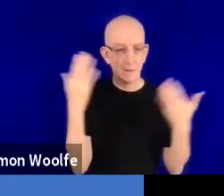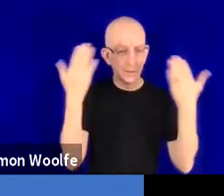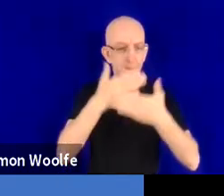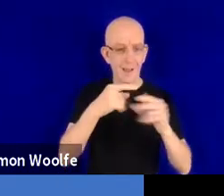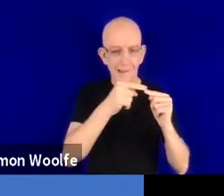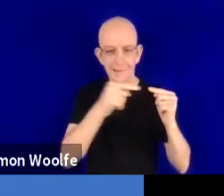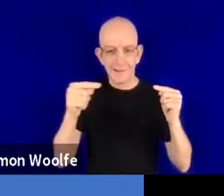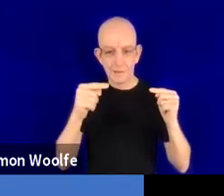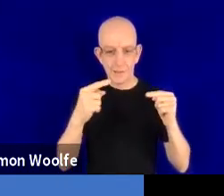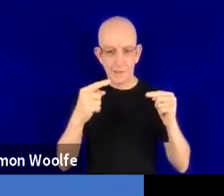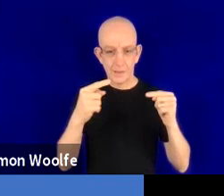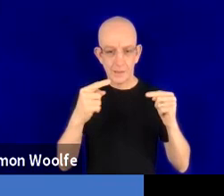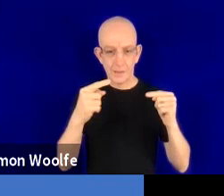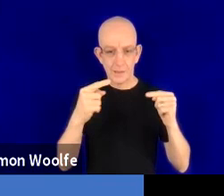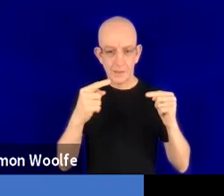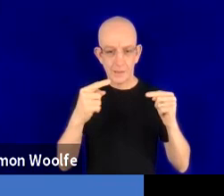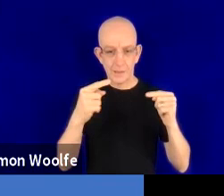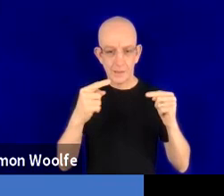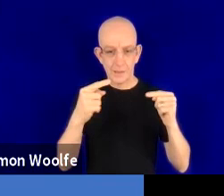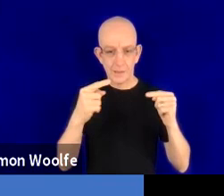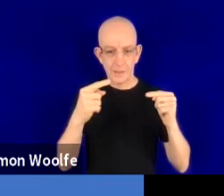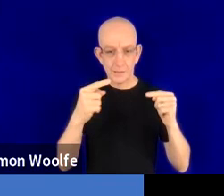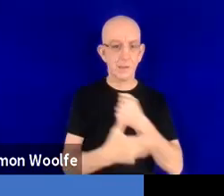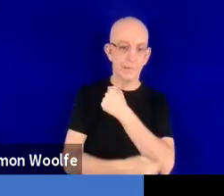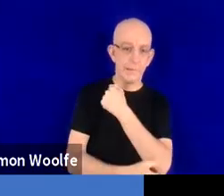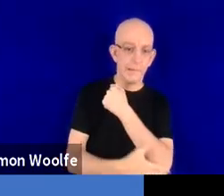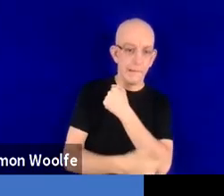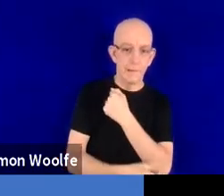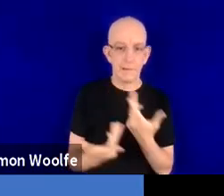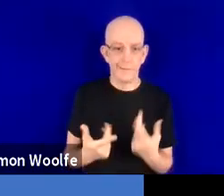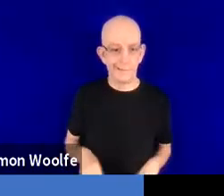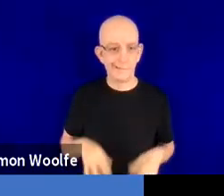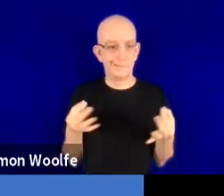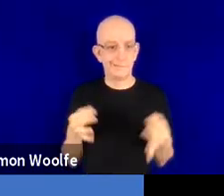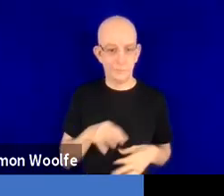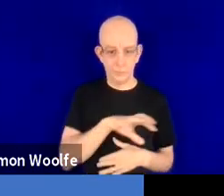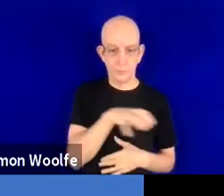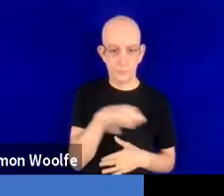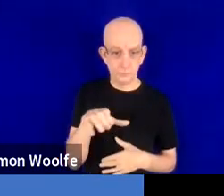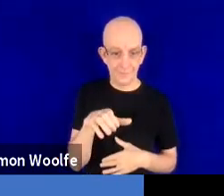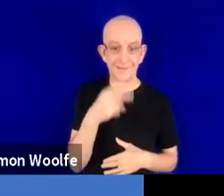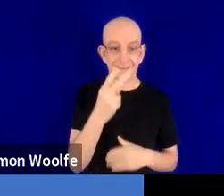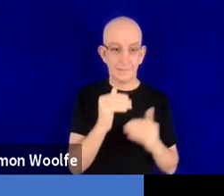And you see that while Brazil, Mauritius and South Africa and Georgia have benefits that are kind of in excess of those international poverty lines